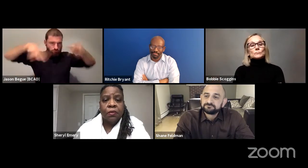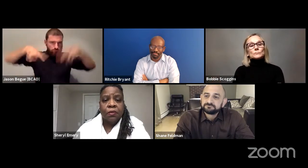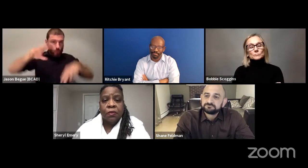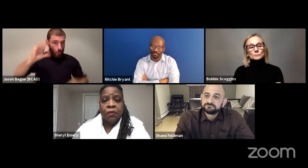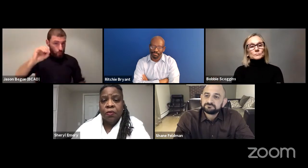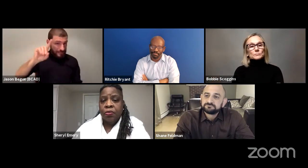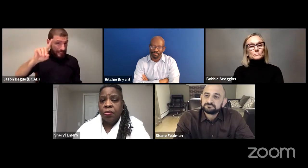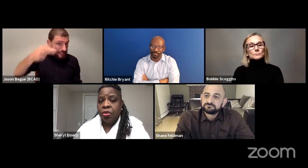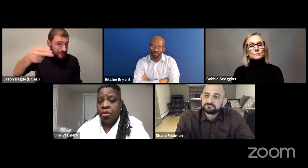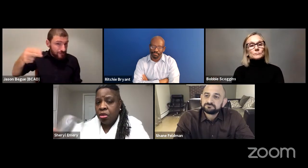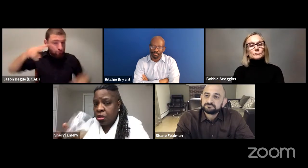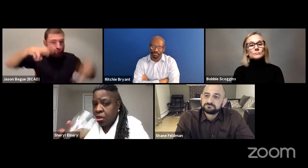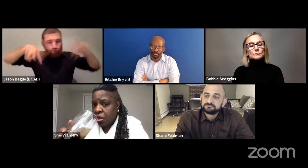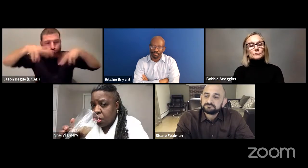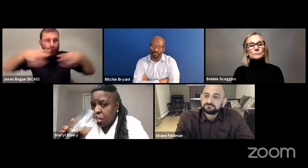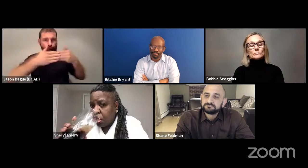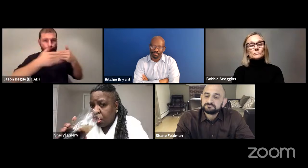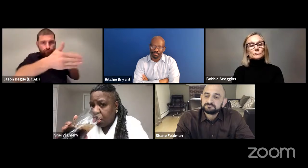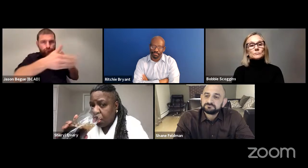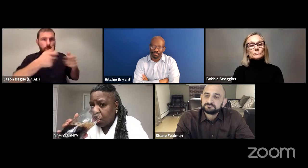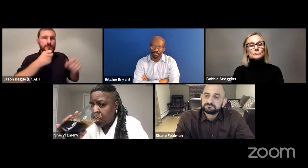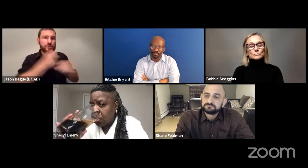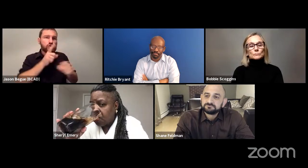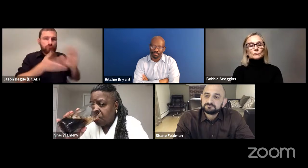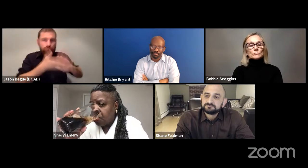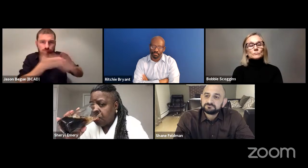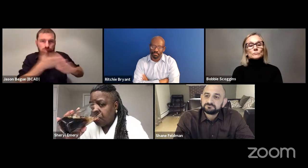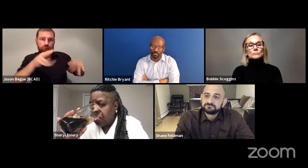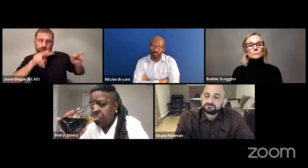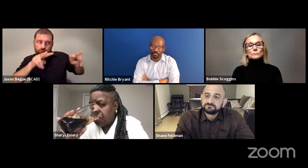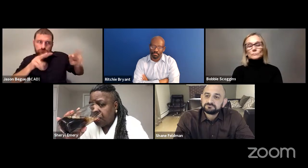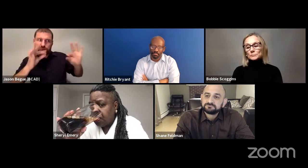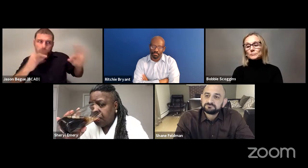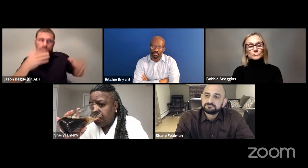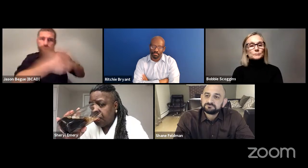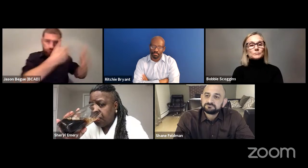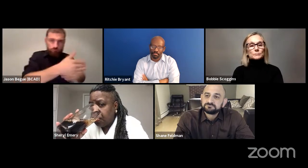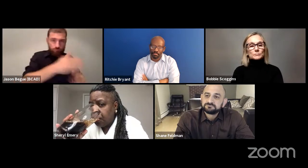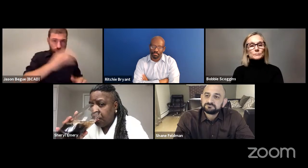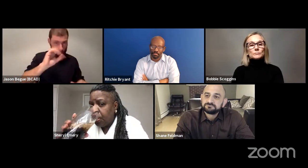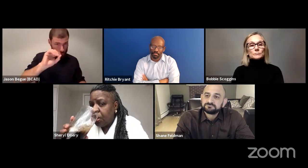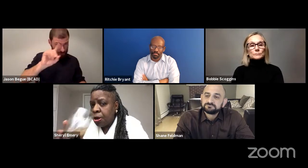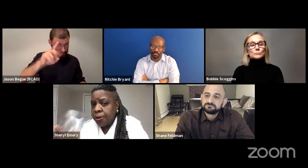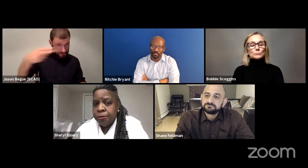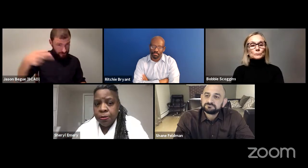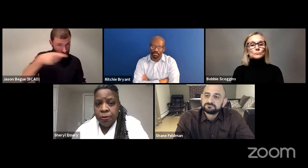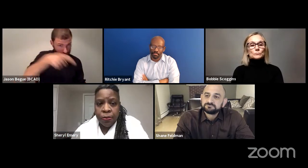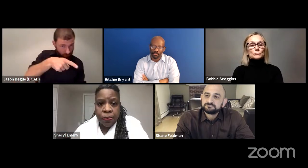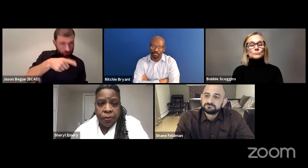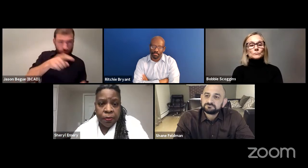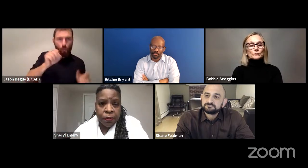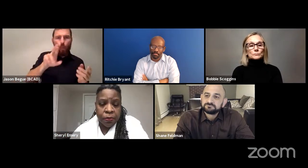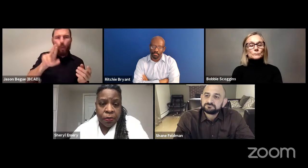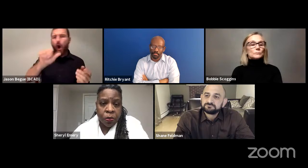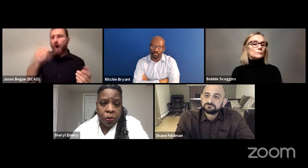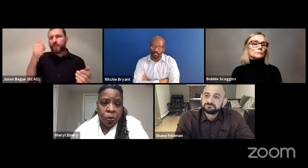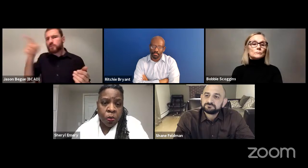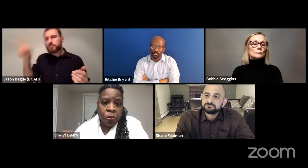who should provide the oversight? Should it be ODHH to make sure that this program runs?